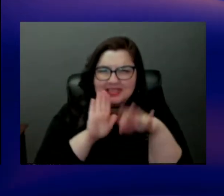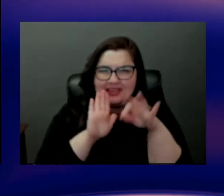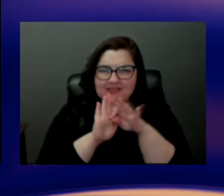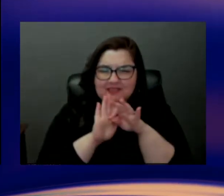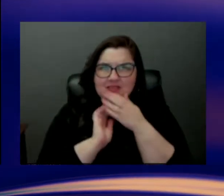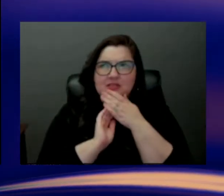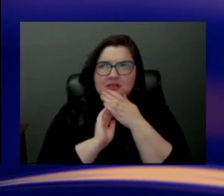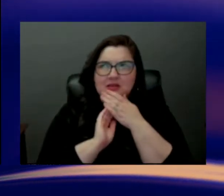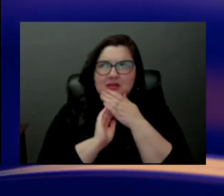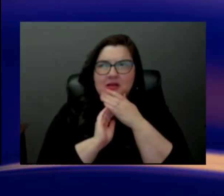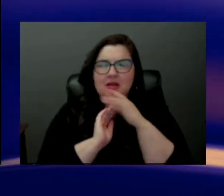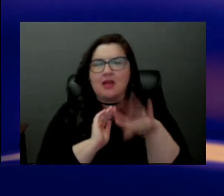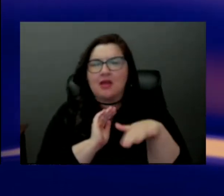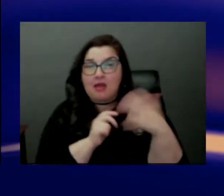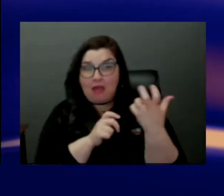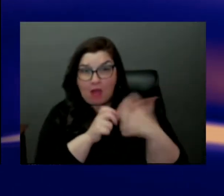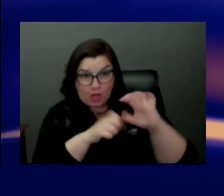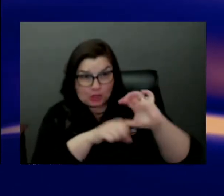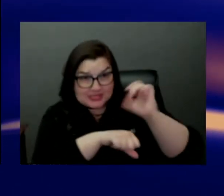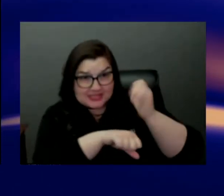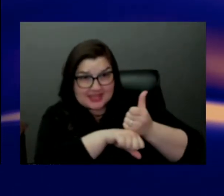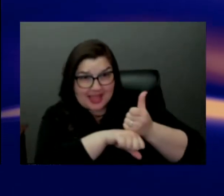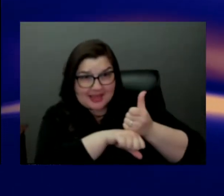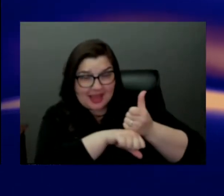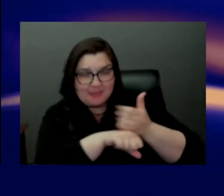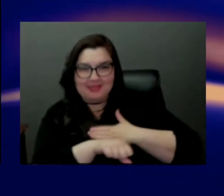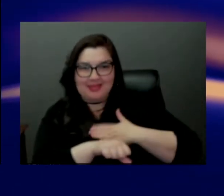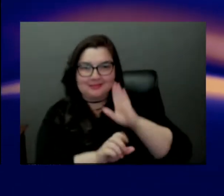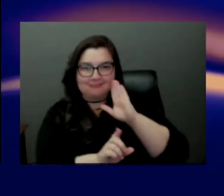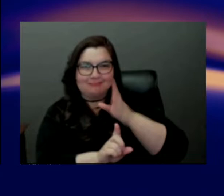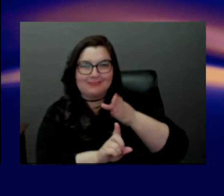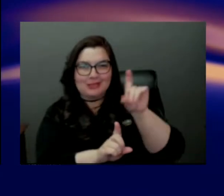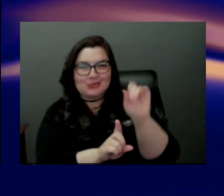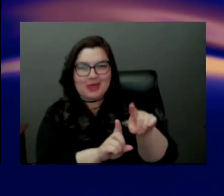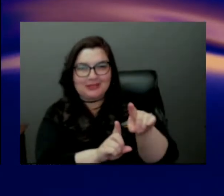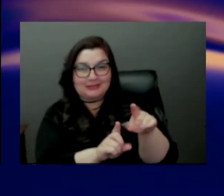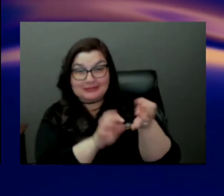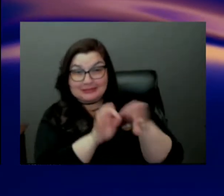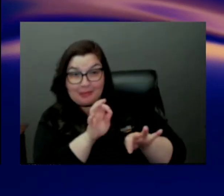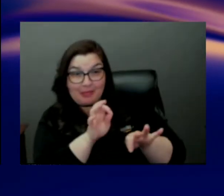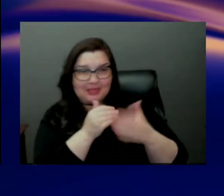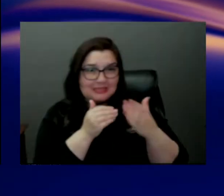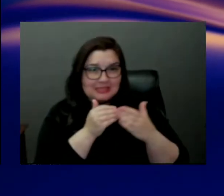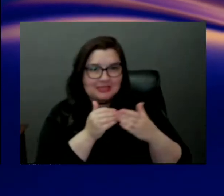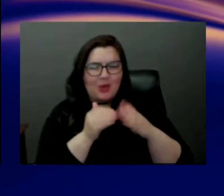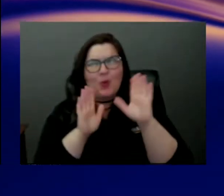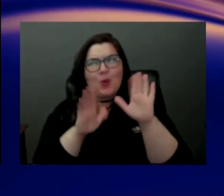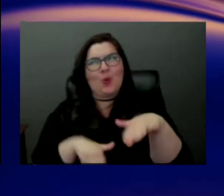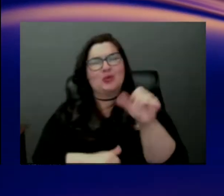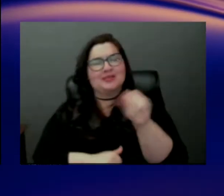I think that's gonna be the main question that our customers are gonna ask. Yeah totally, and one of the things I mentioned